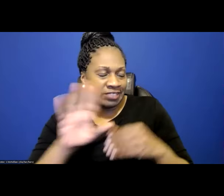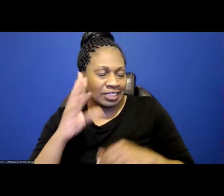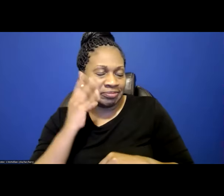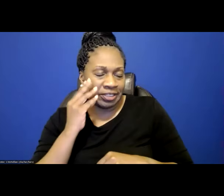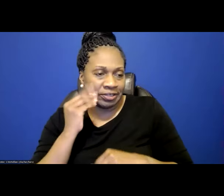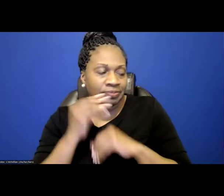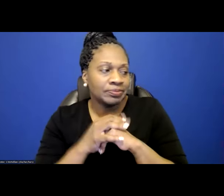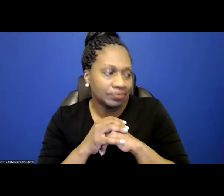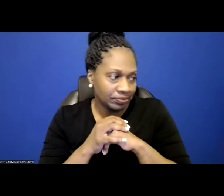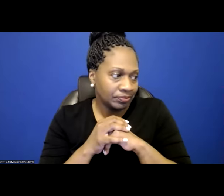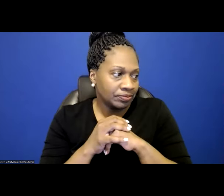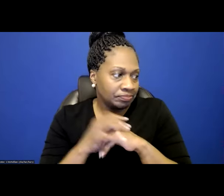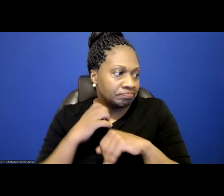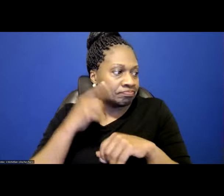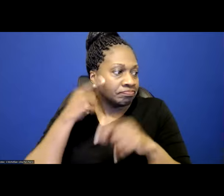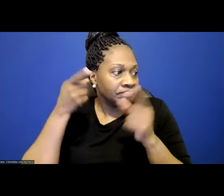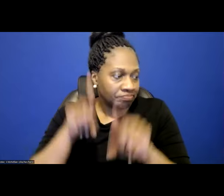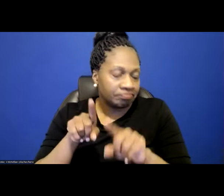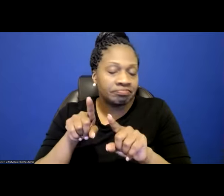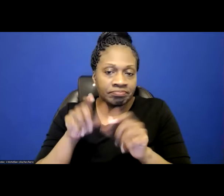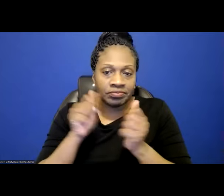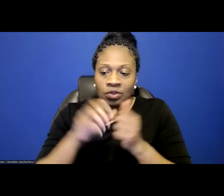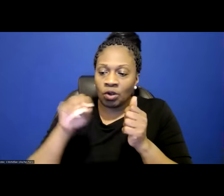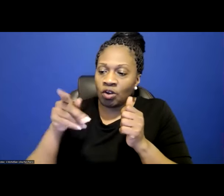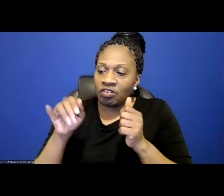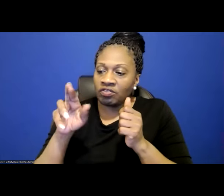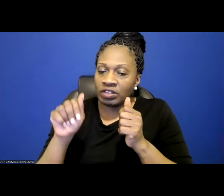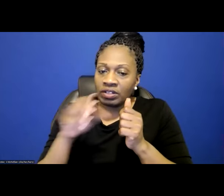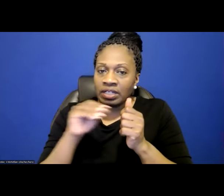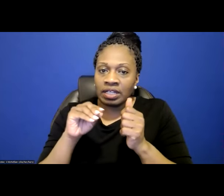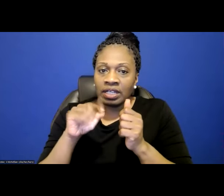So I agree with Ophira and Christina